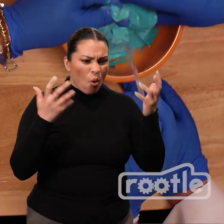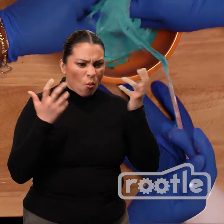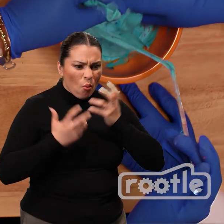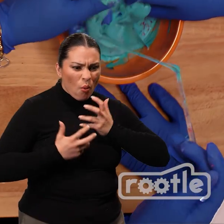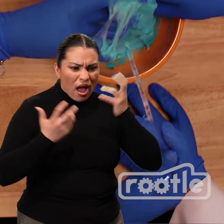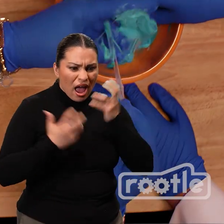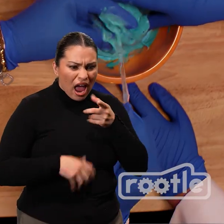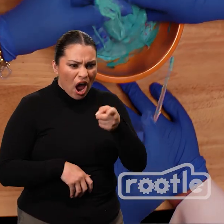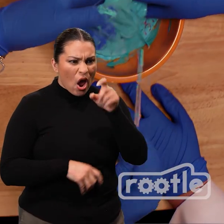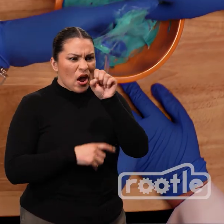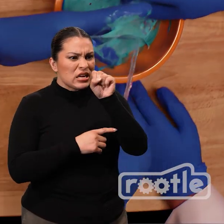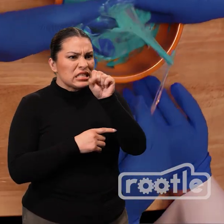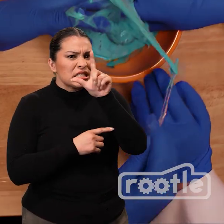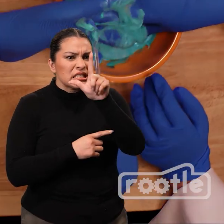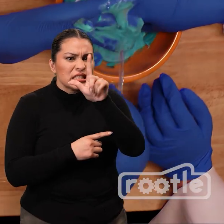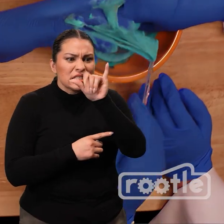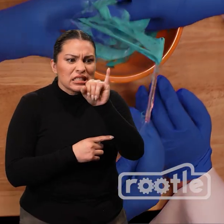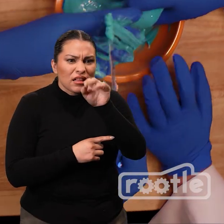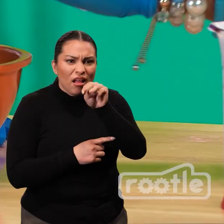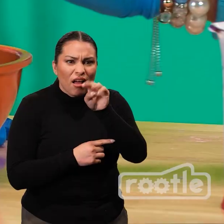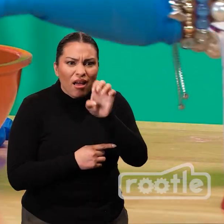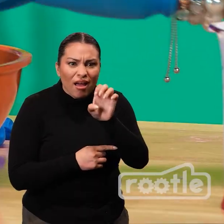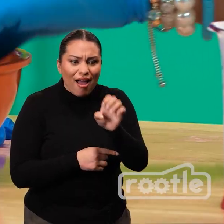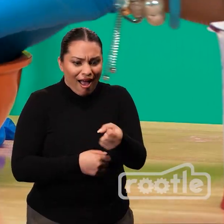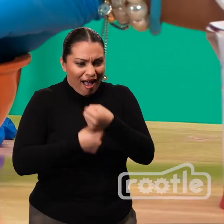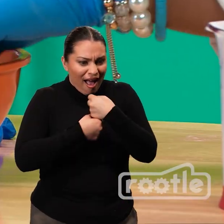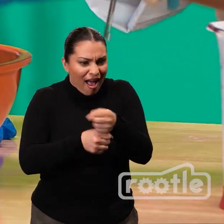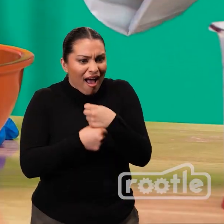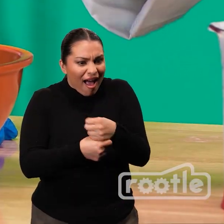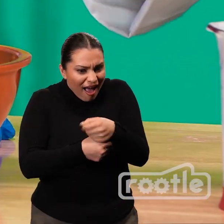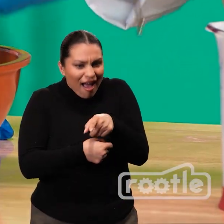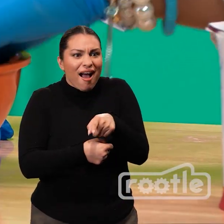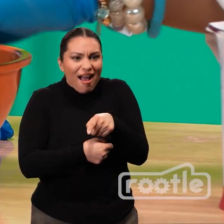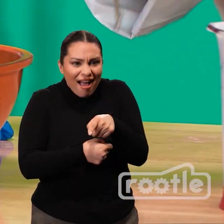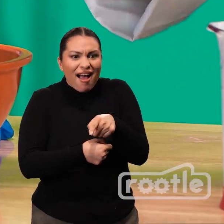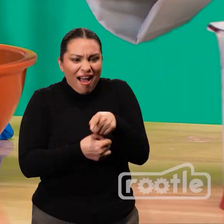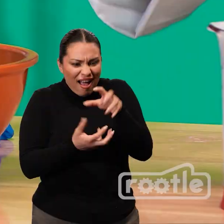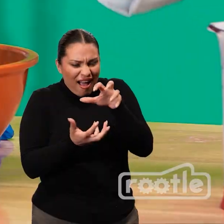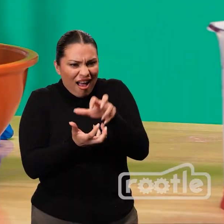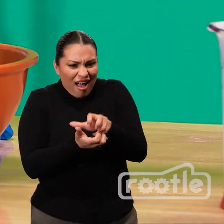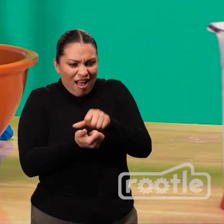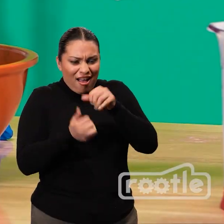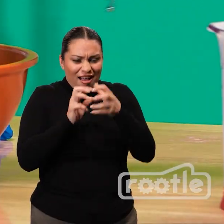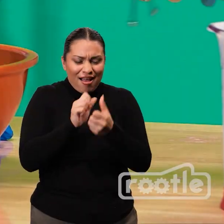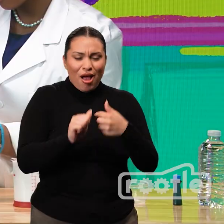Whoa, it's slime. We made slime.